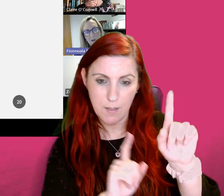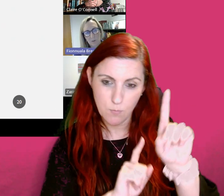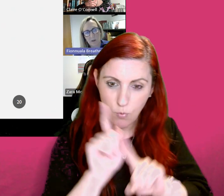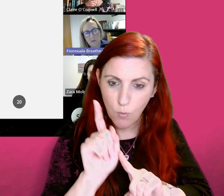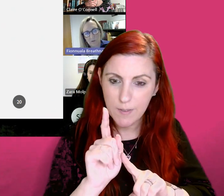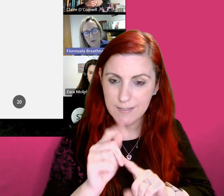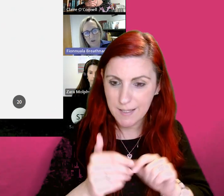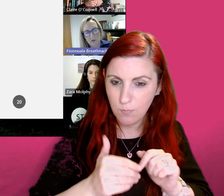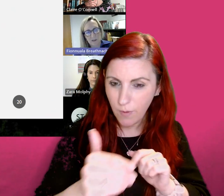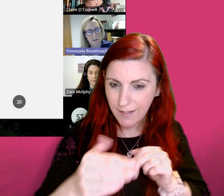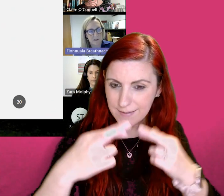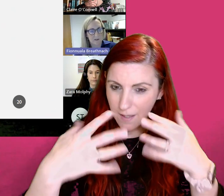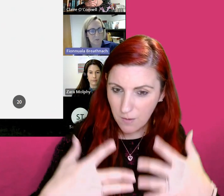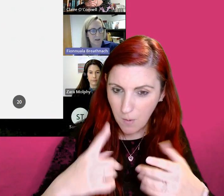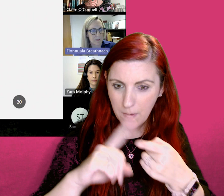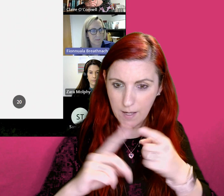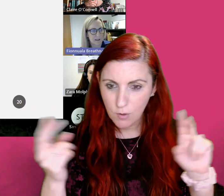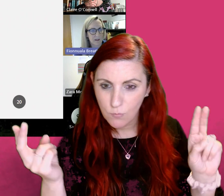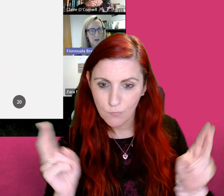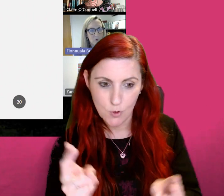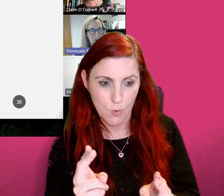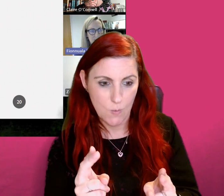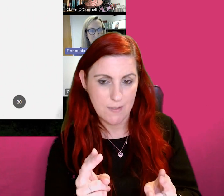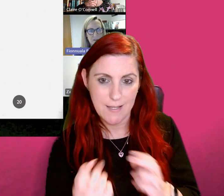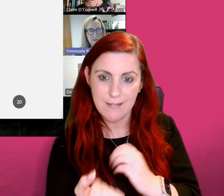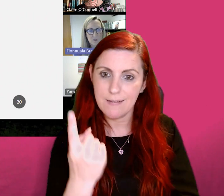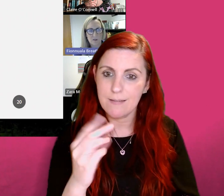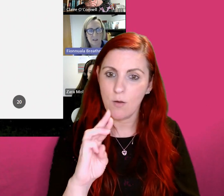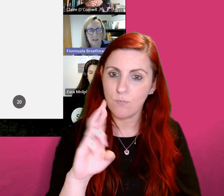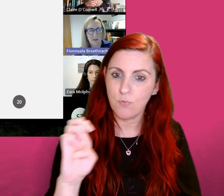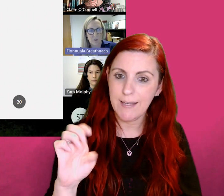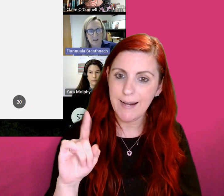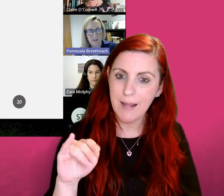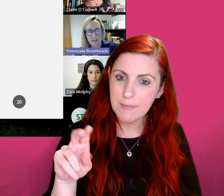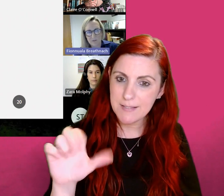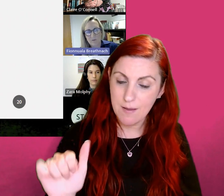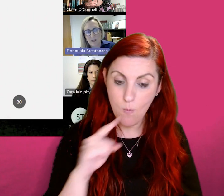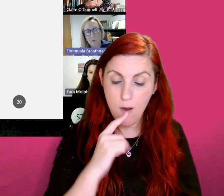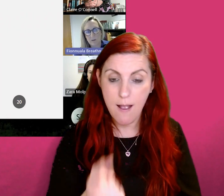outcome and a reduced instance of preeclampsia where aspirin is used in pregnancy at really